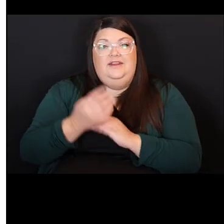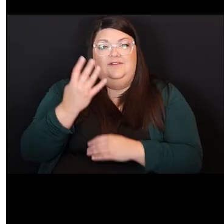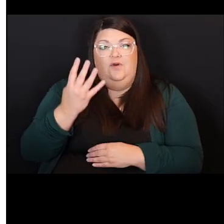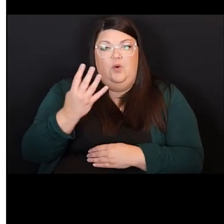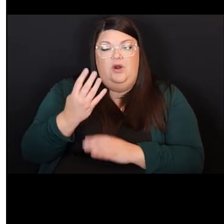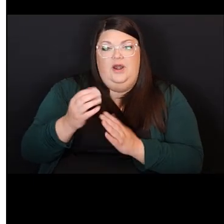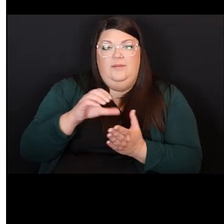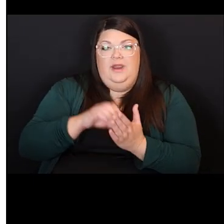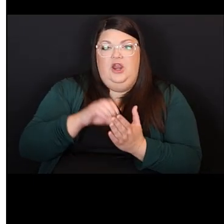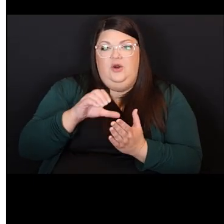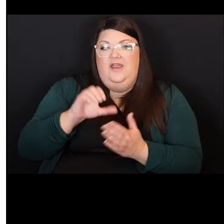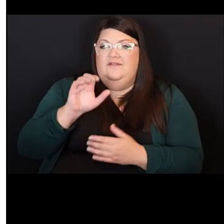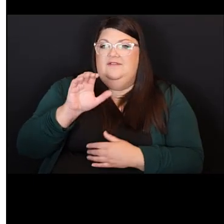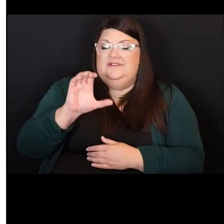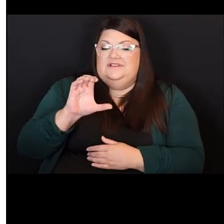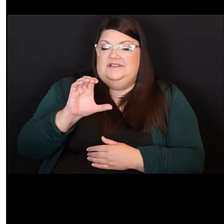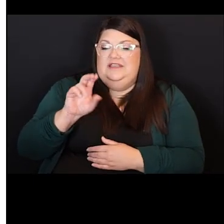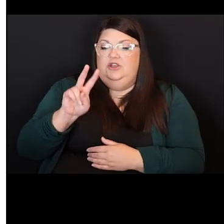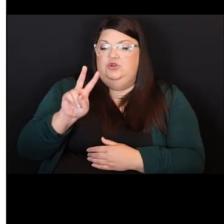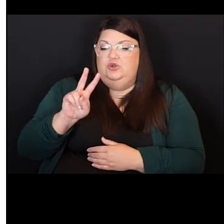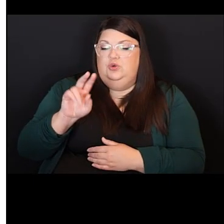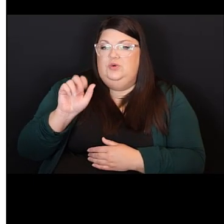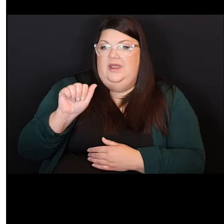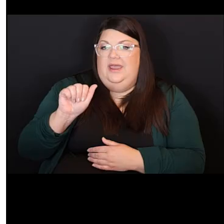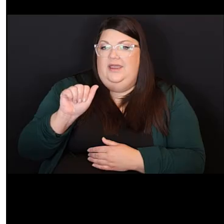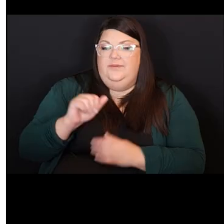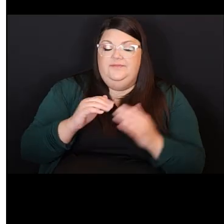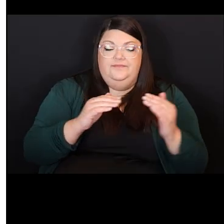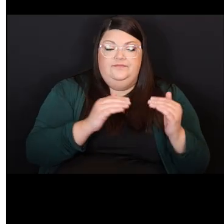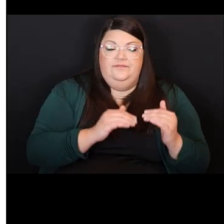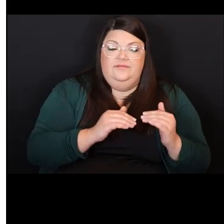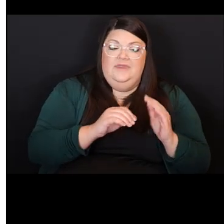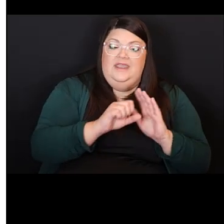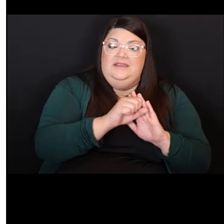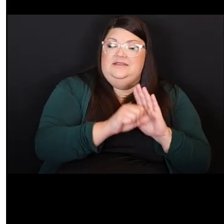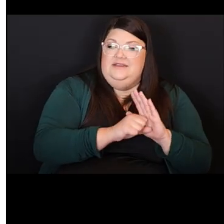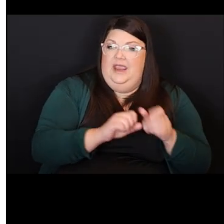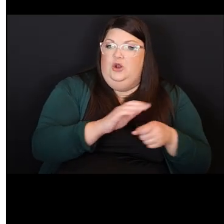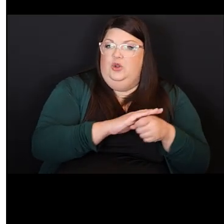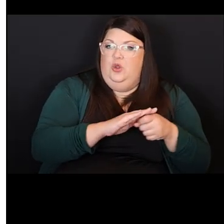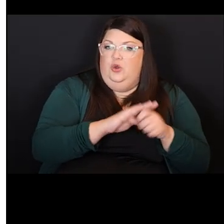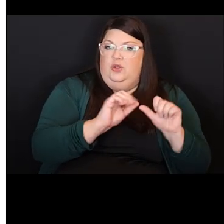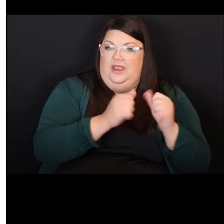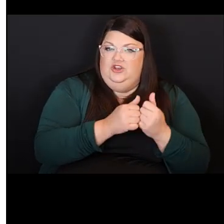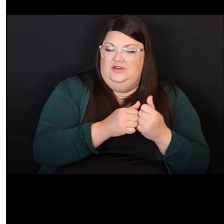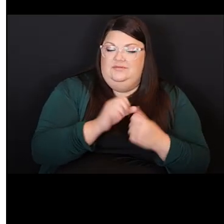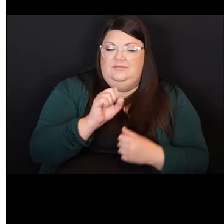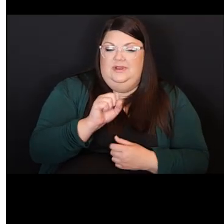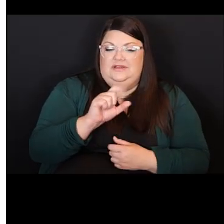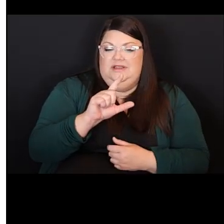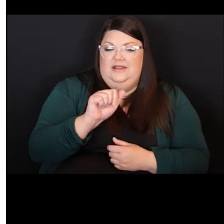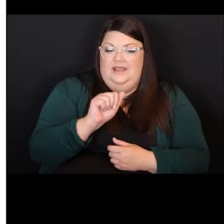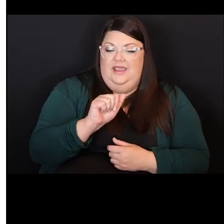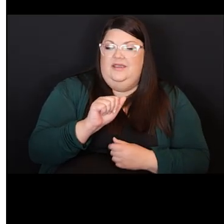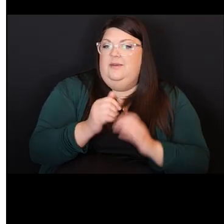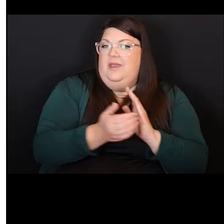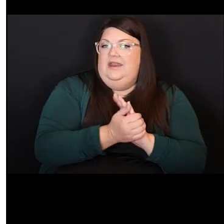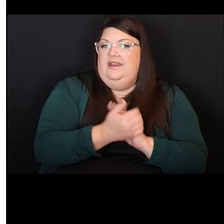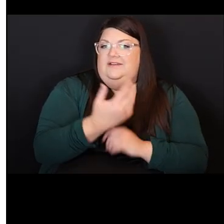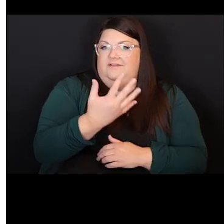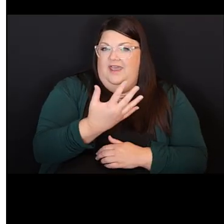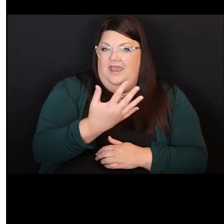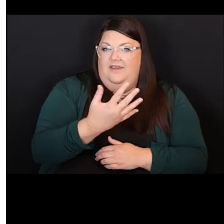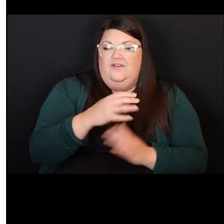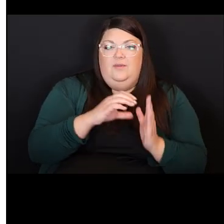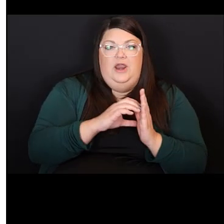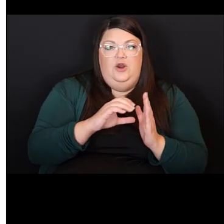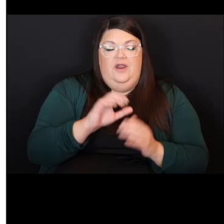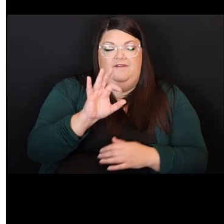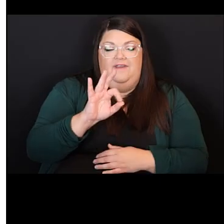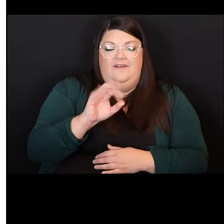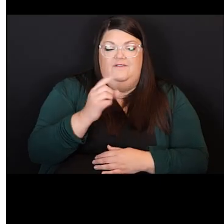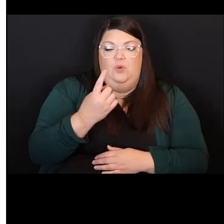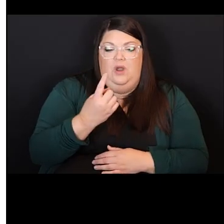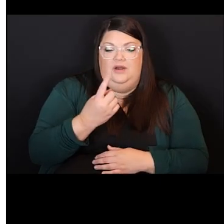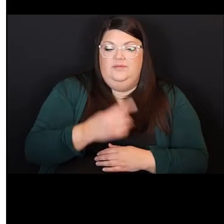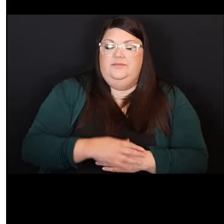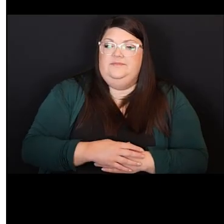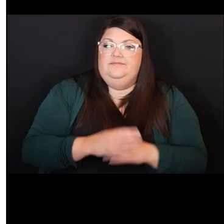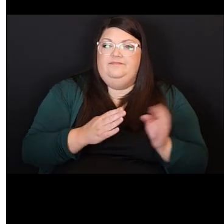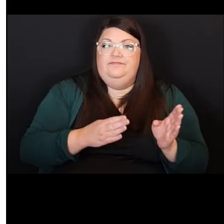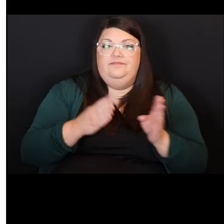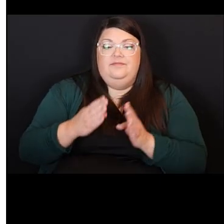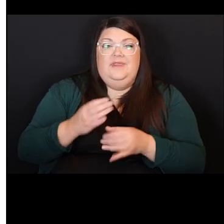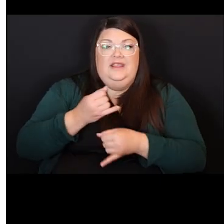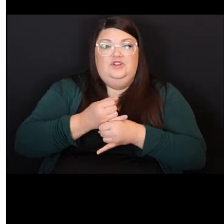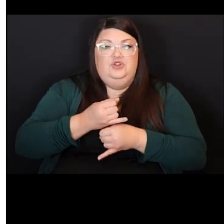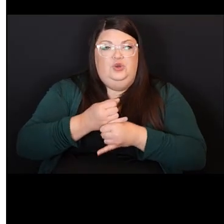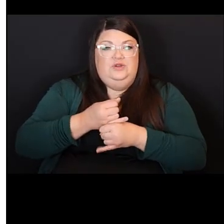Appendix IV para. C.2.a., State/Local Agencies (SLA) Appendix V para. F.1., Institutions of